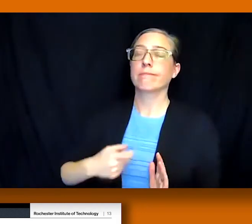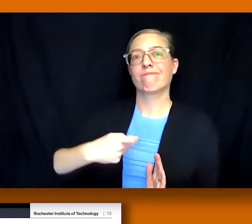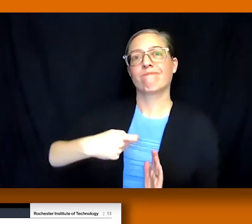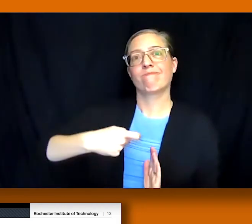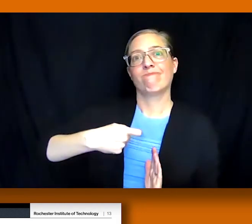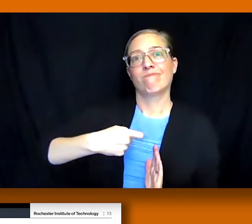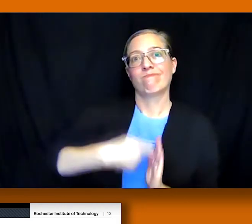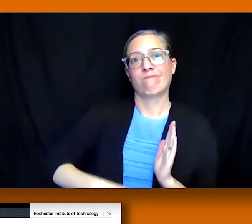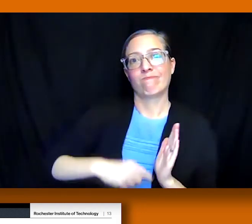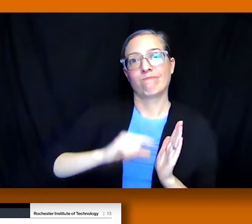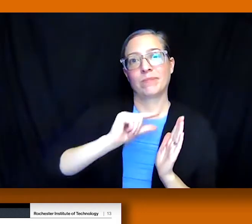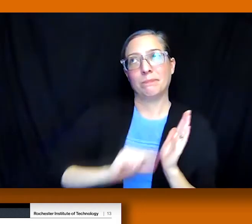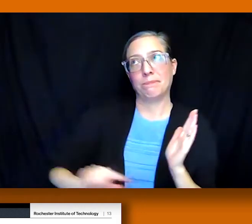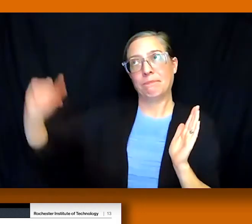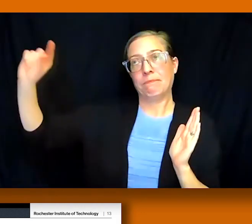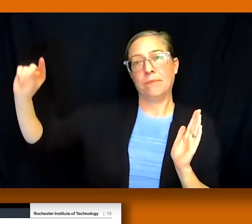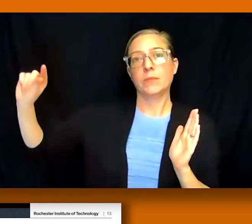three, it doesn't matter.